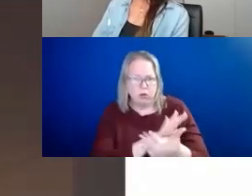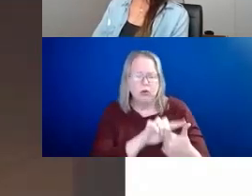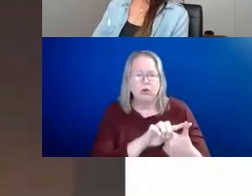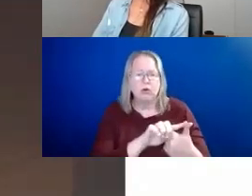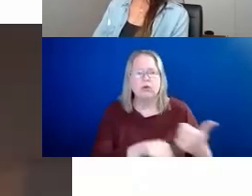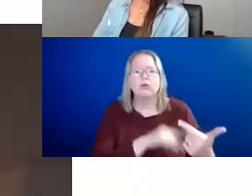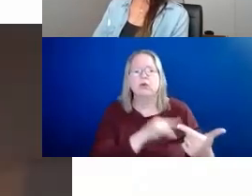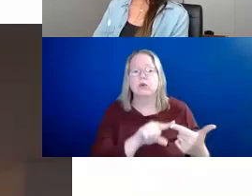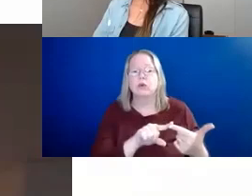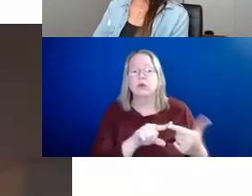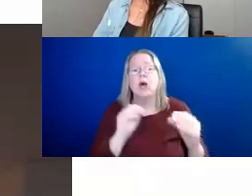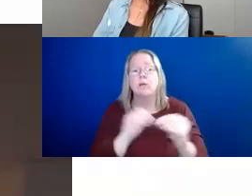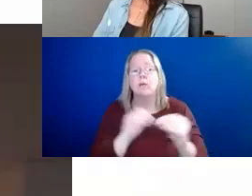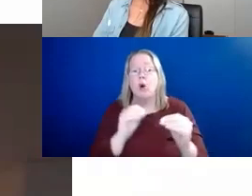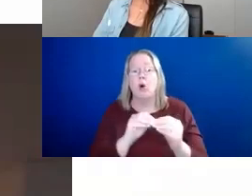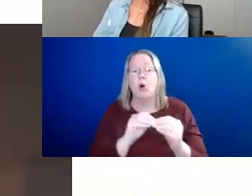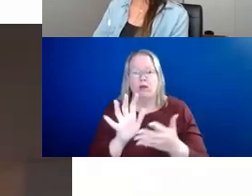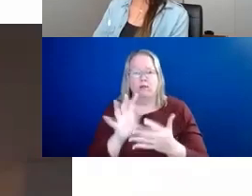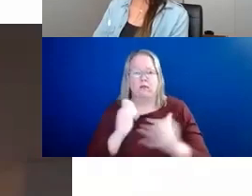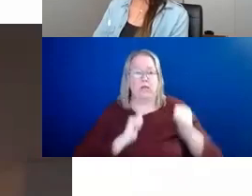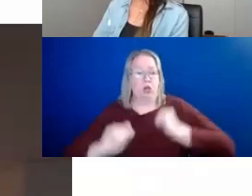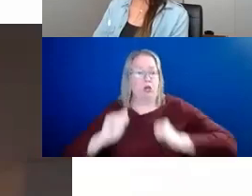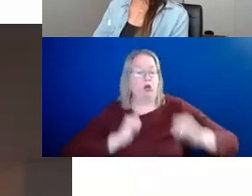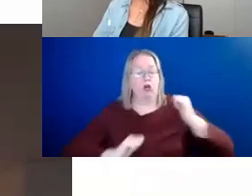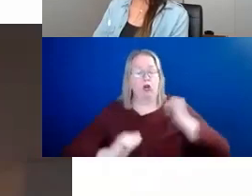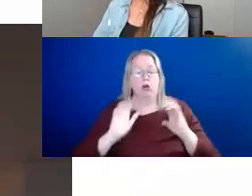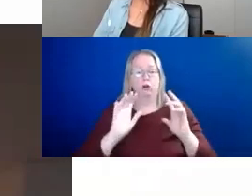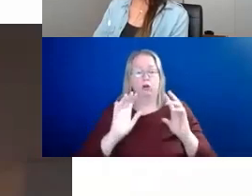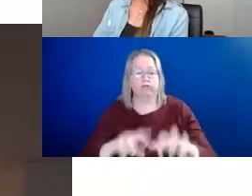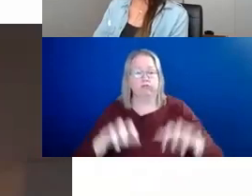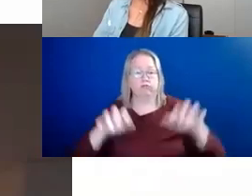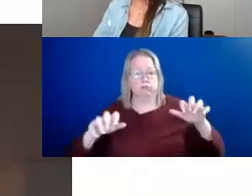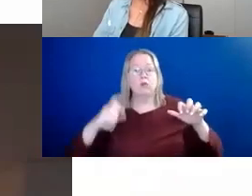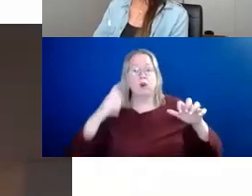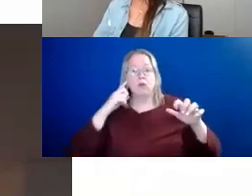eight more theater look chosen 12:23:20 for poster sessions,